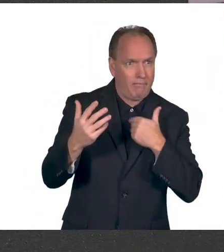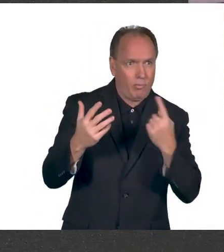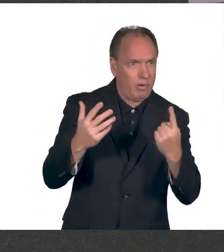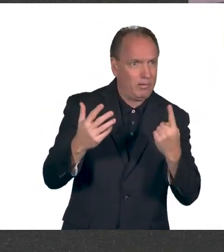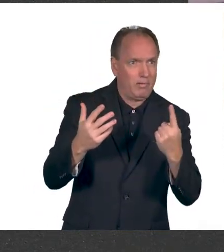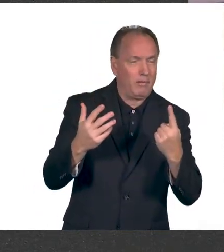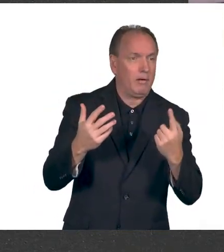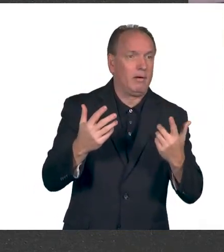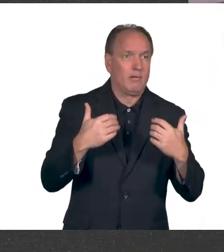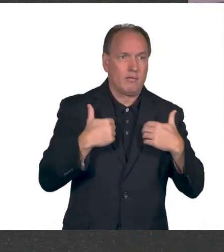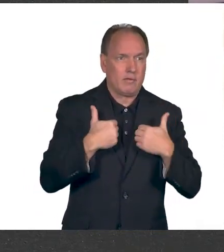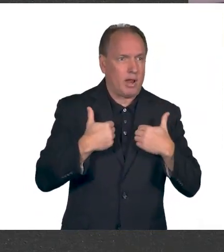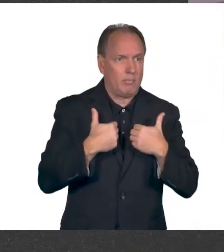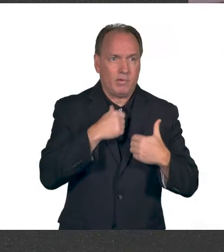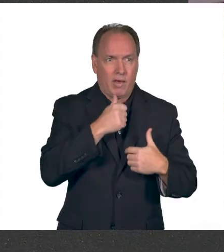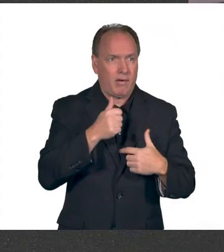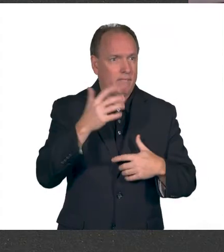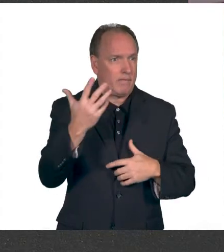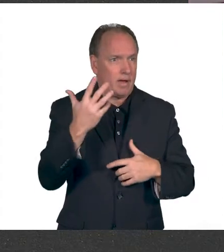Non of our friends were five snowballs tall.